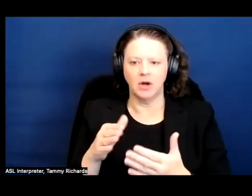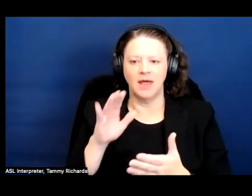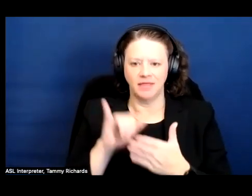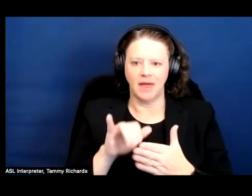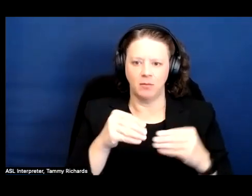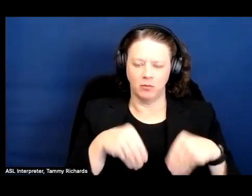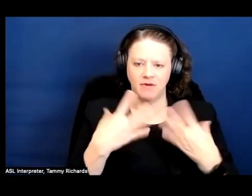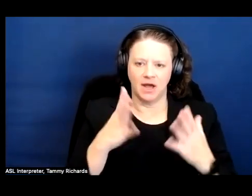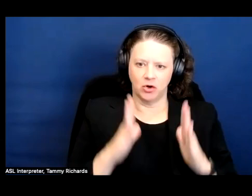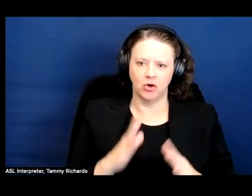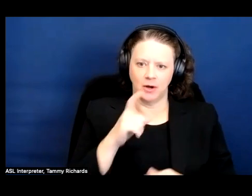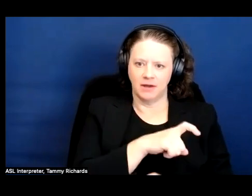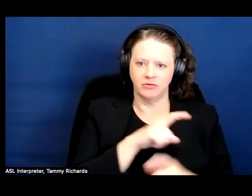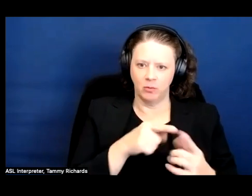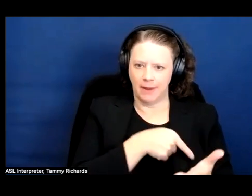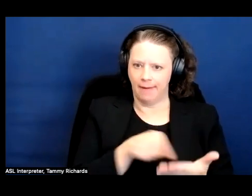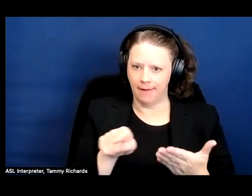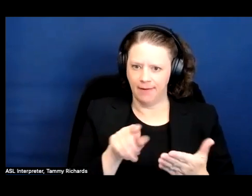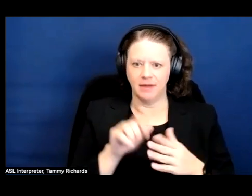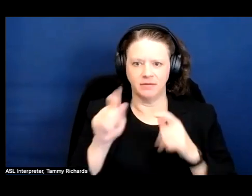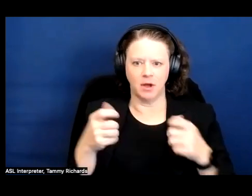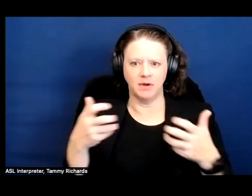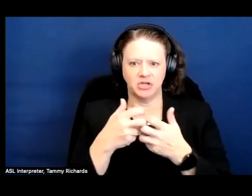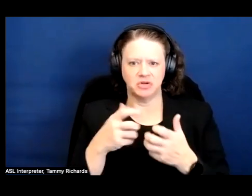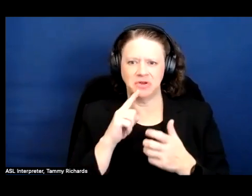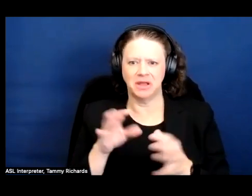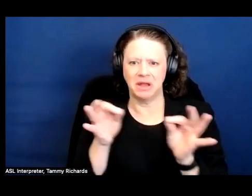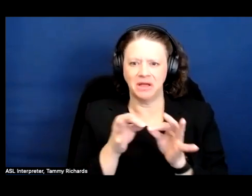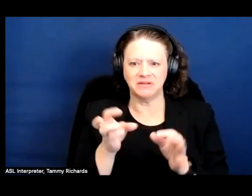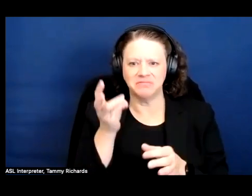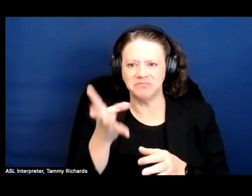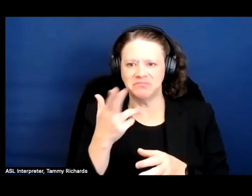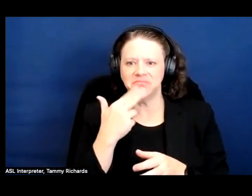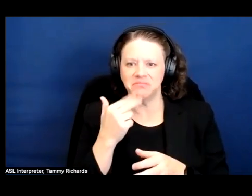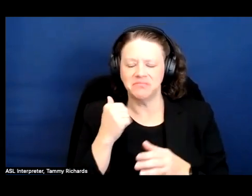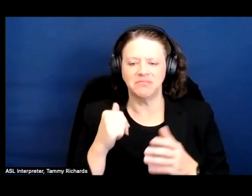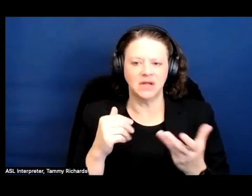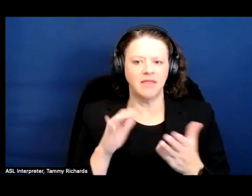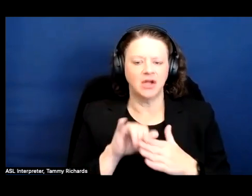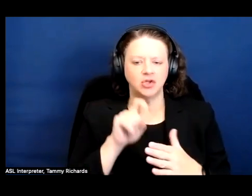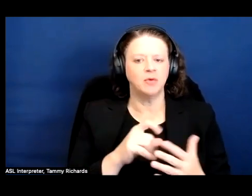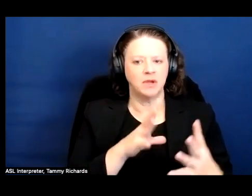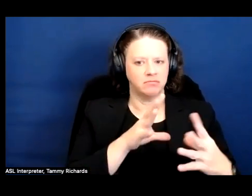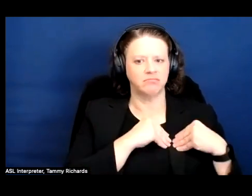The assistance dog may also be excluded if it poses a direct threat to the health and safety of others that can't be reduced